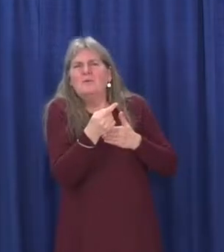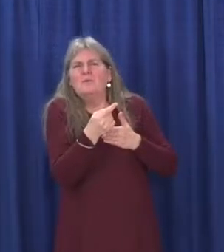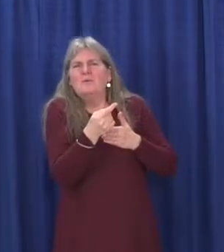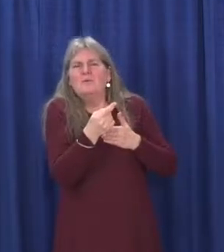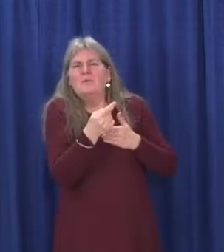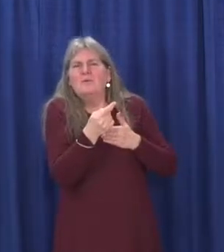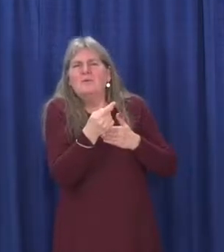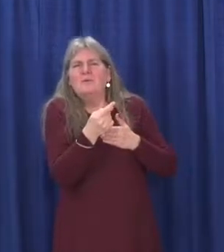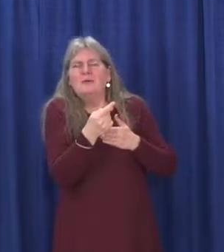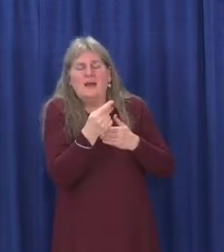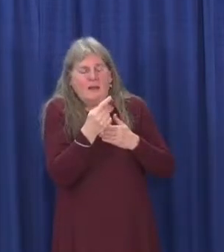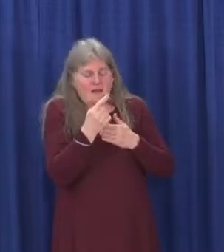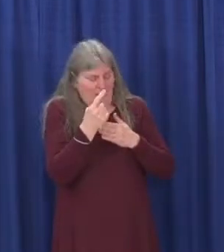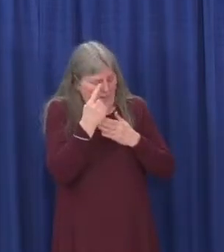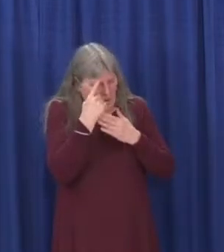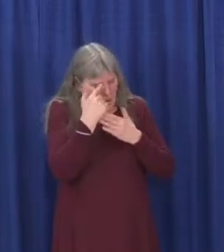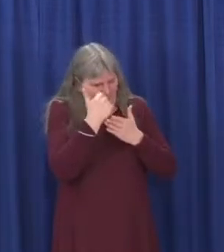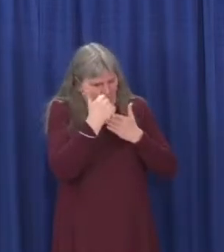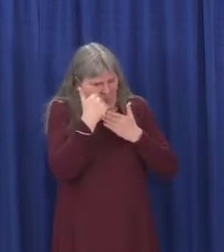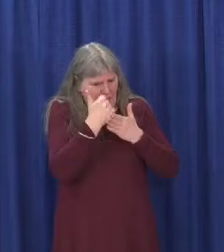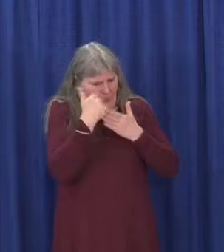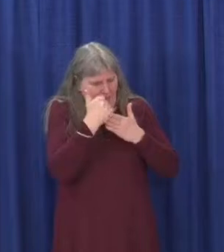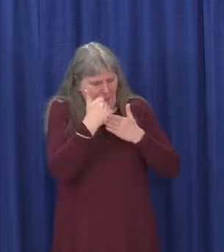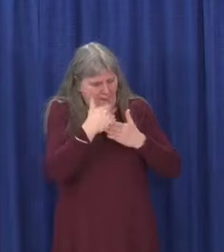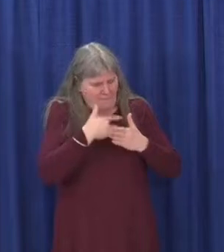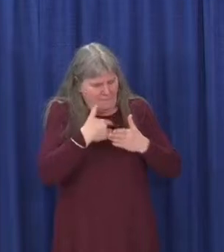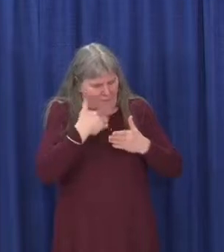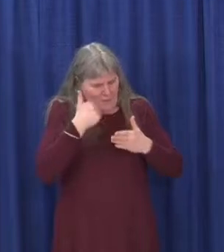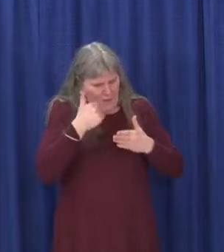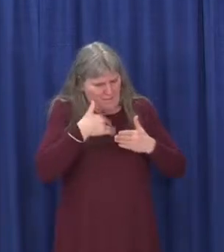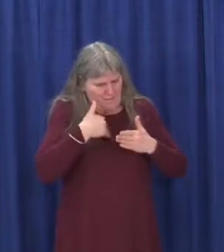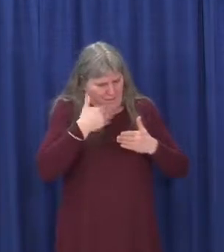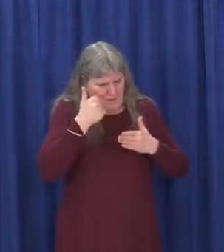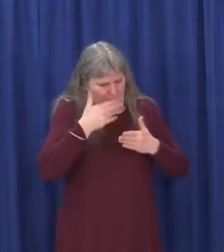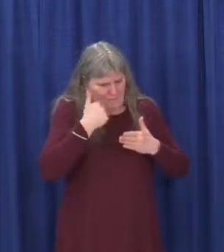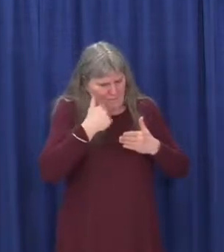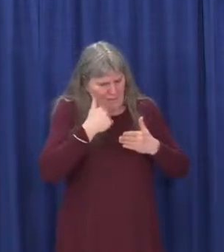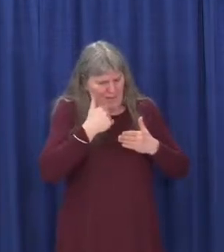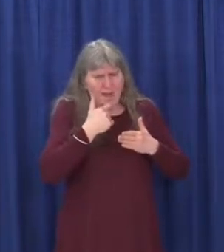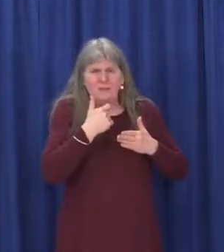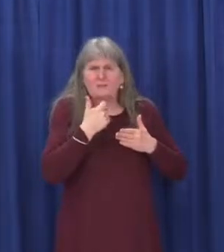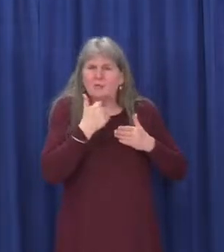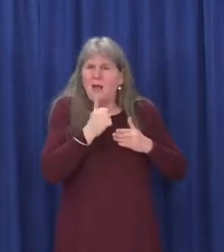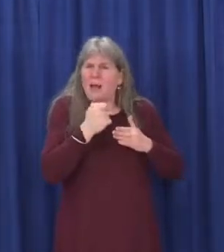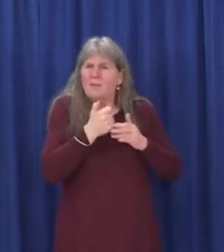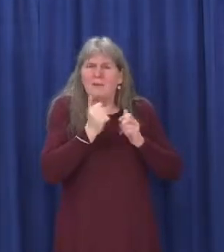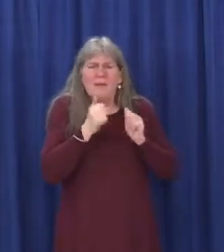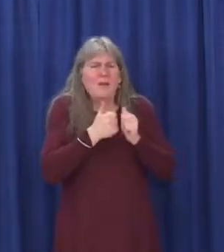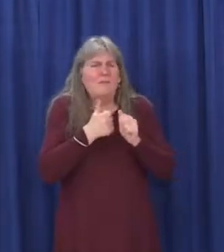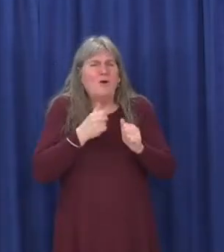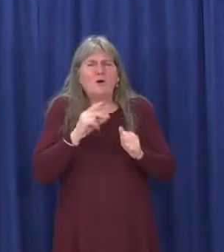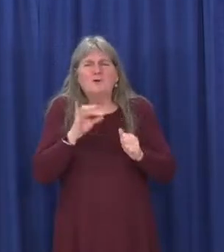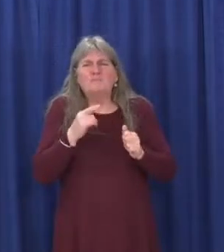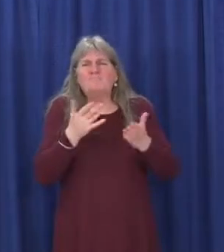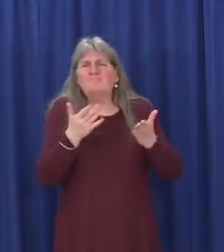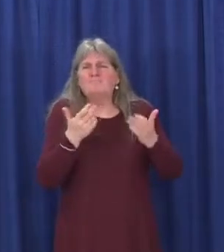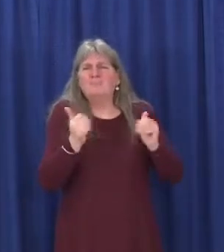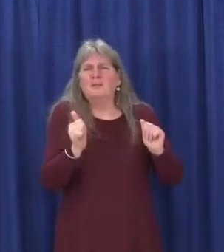psychological PPE or that resilience, use those as well. And-- and those are much safer